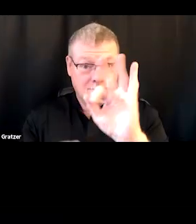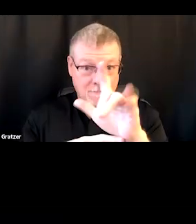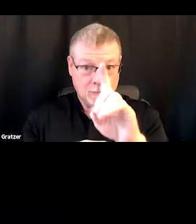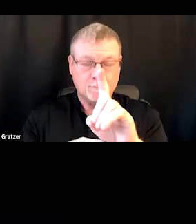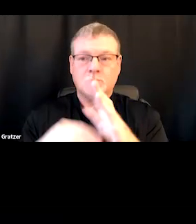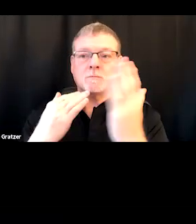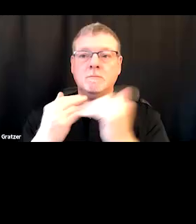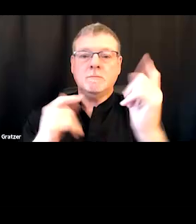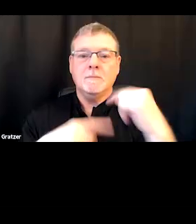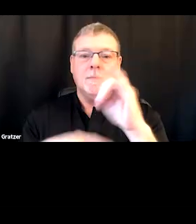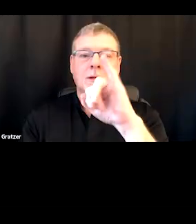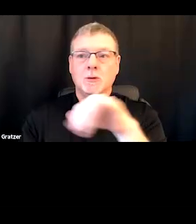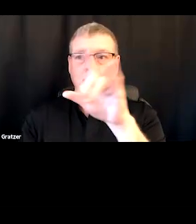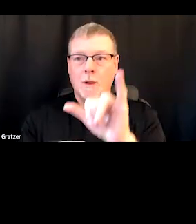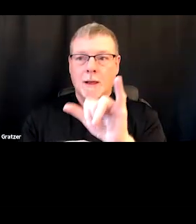since July of 2022,